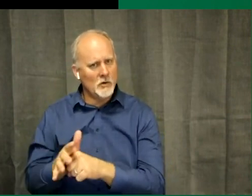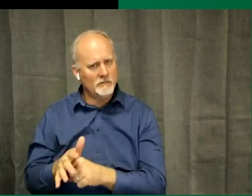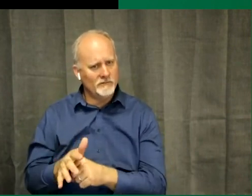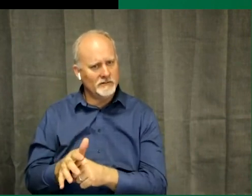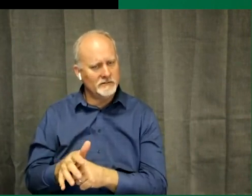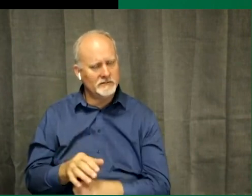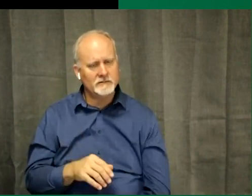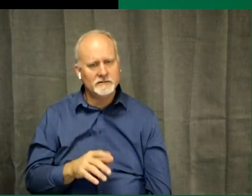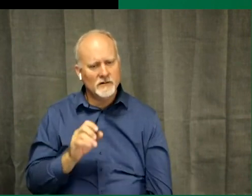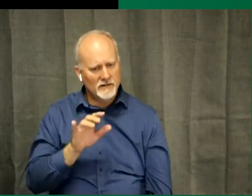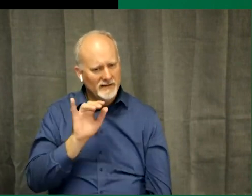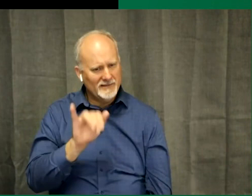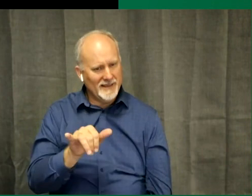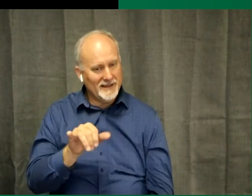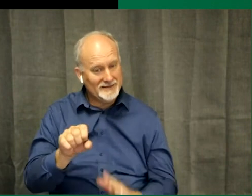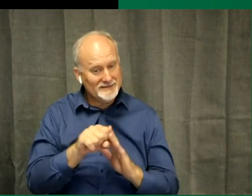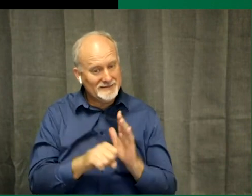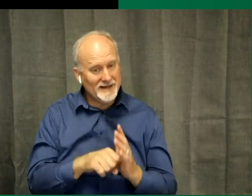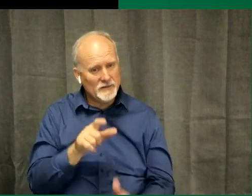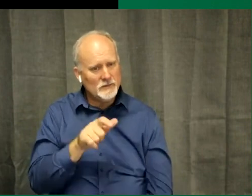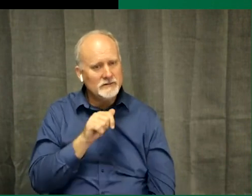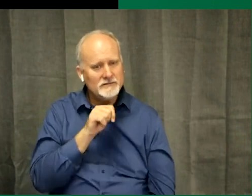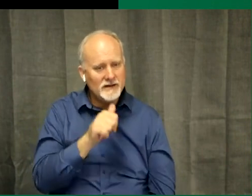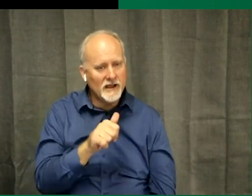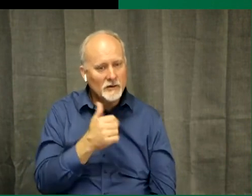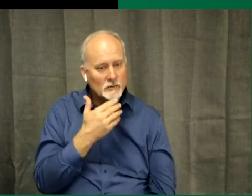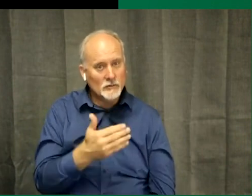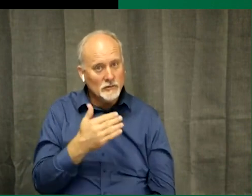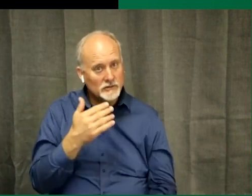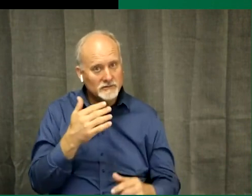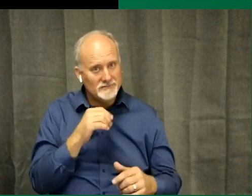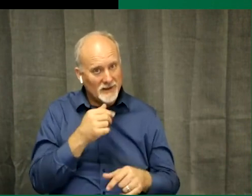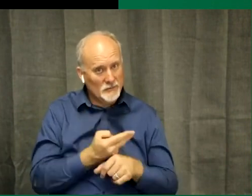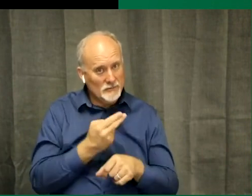so those states that are not as good about wearing masks are suffering more in terms of